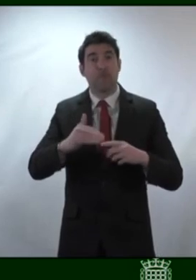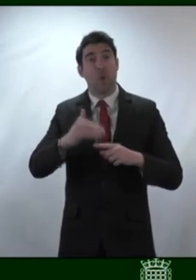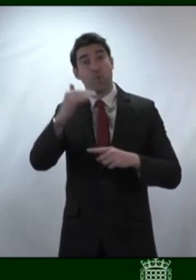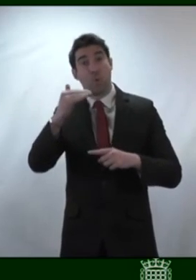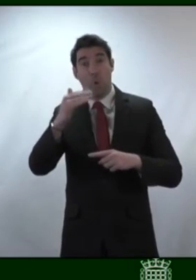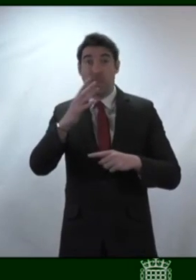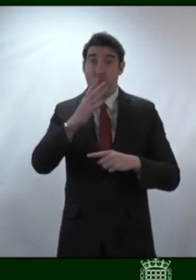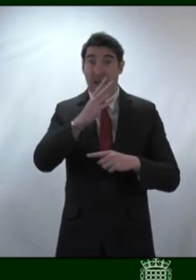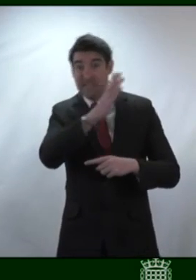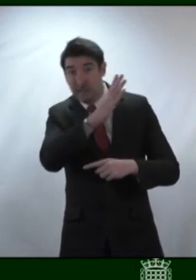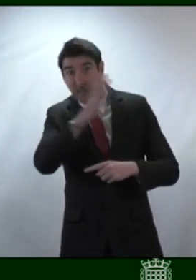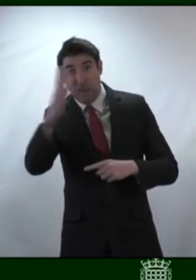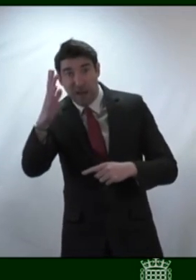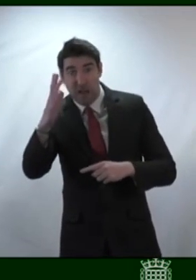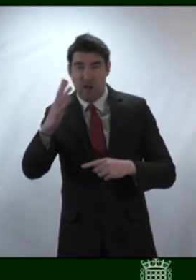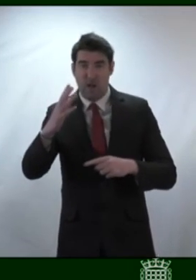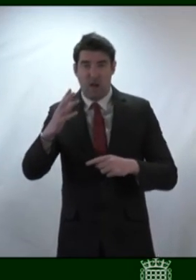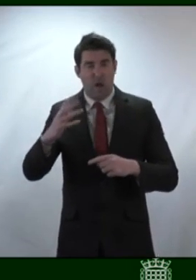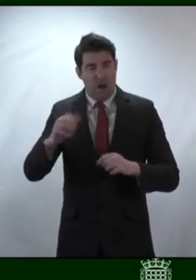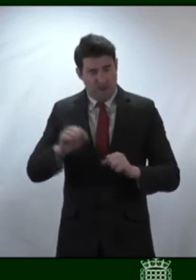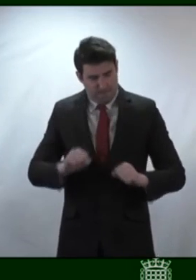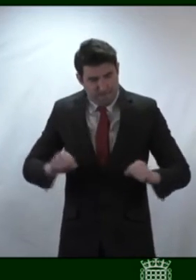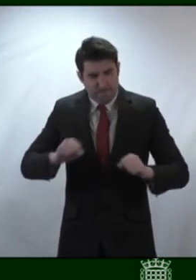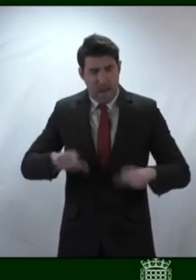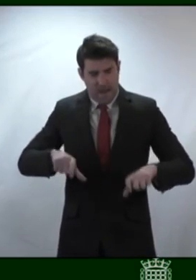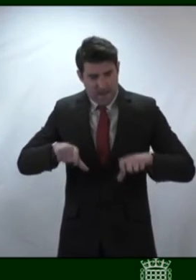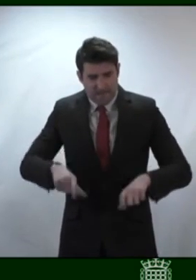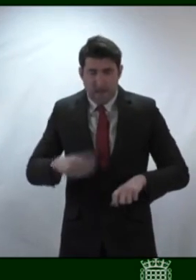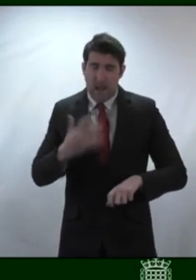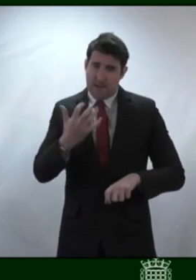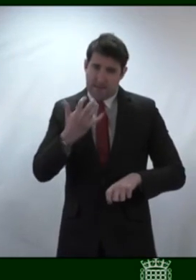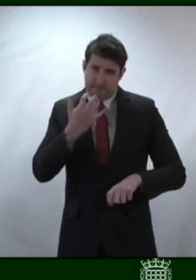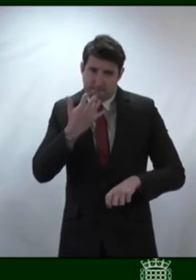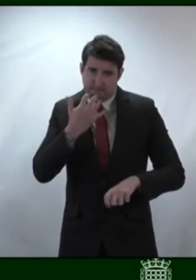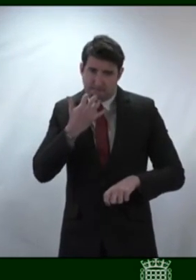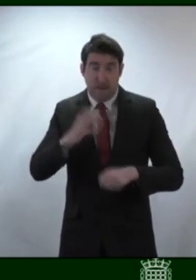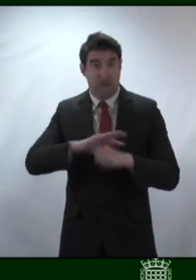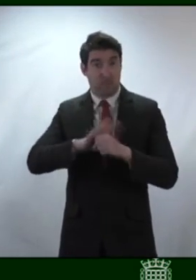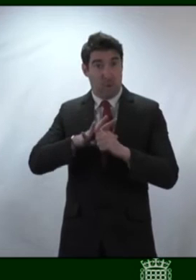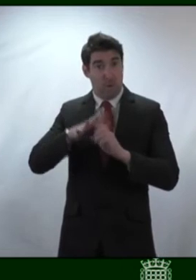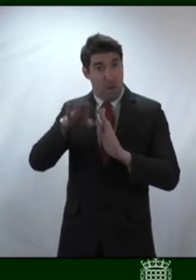we are seeing those rates coming down. Yes, it is true that we have spikes now in some